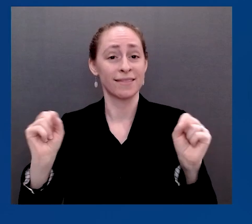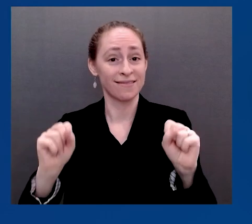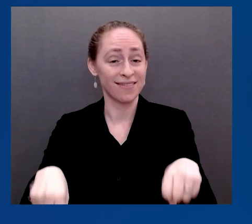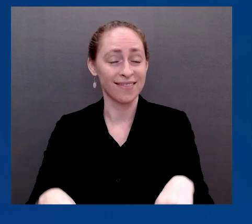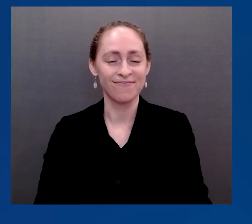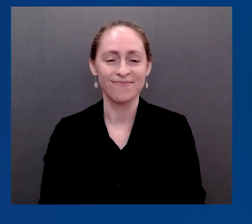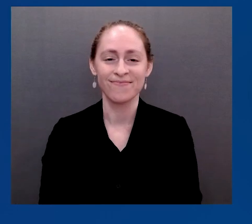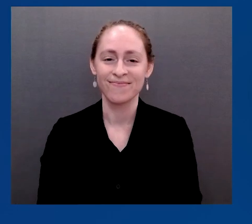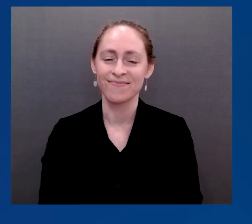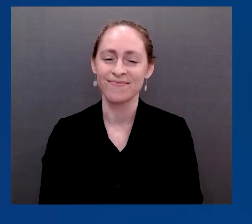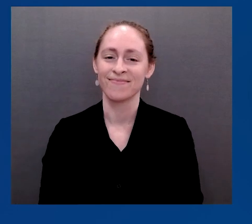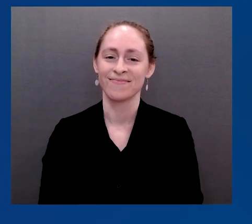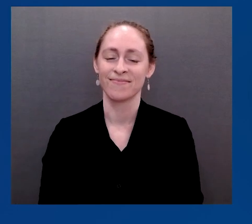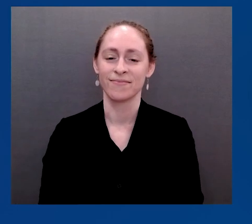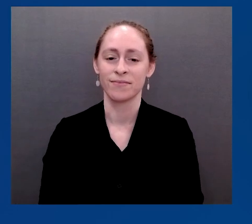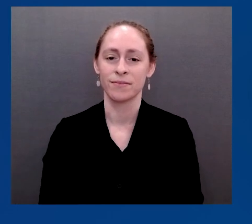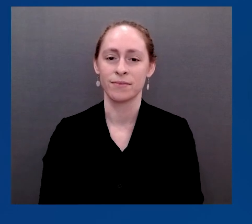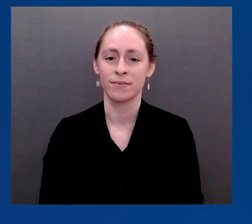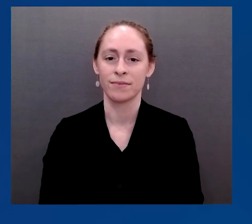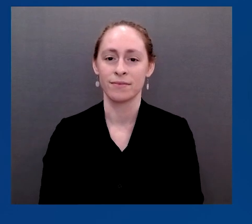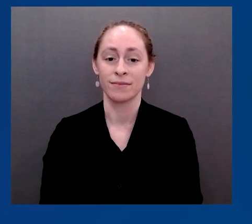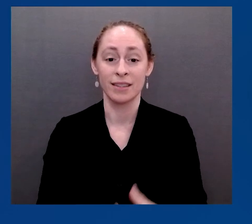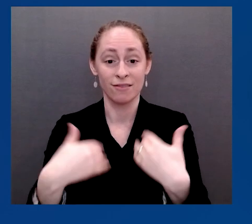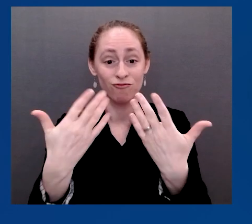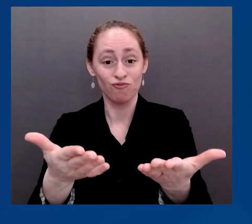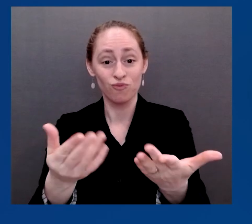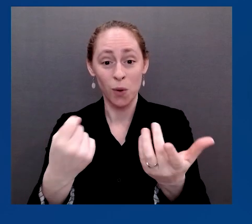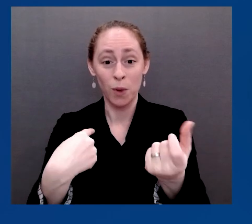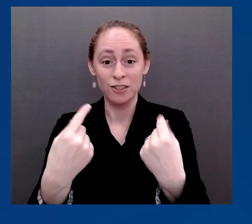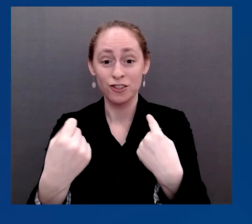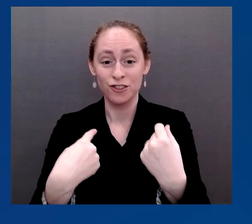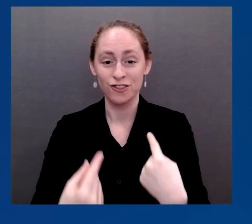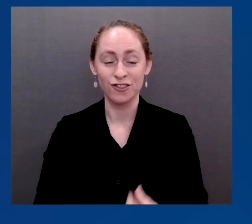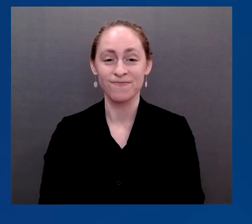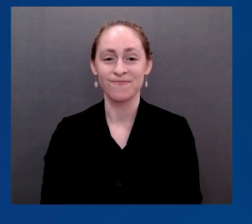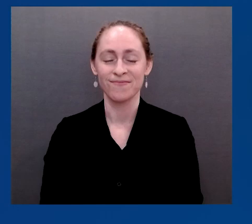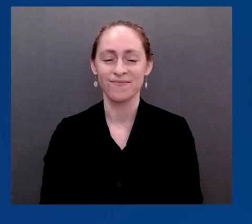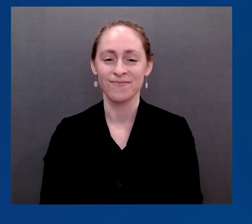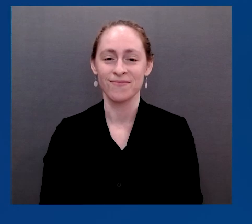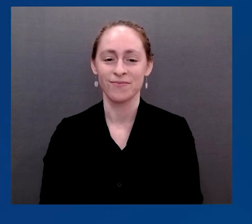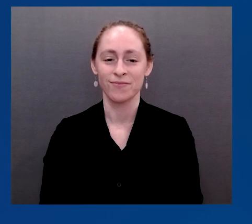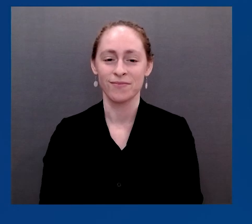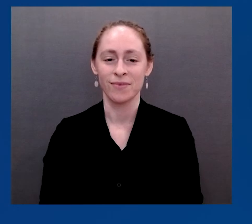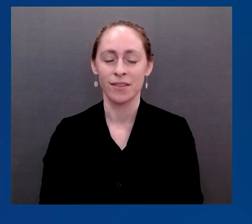Moderator: Thanks, Jeff. We've got a lot of questions today. So, let's actually try to keep it to one question.